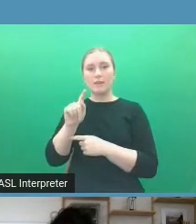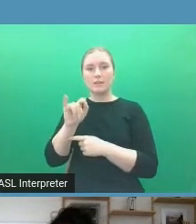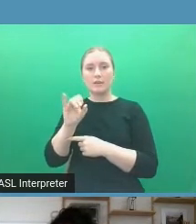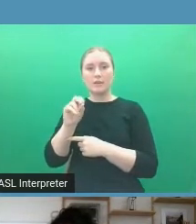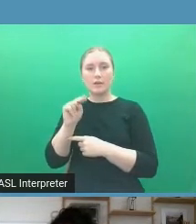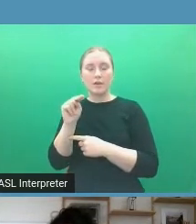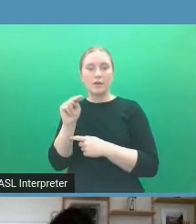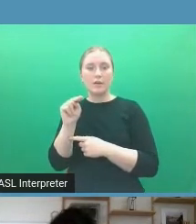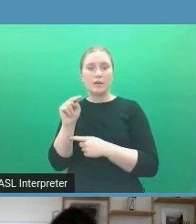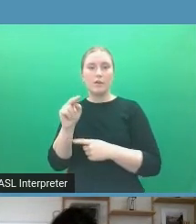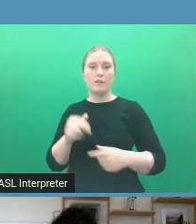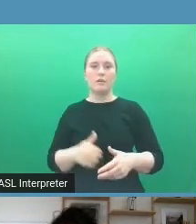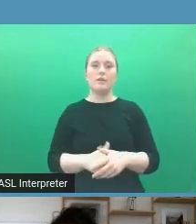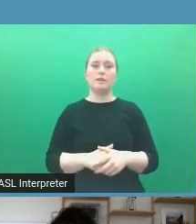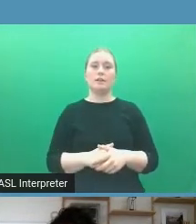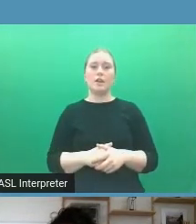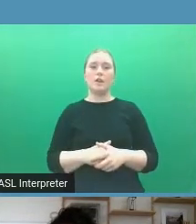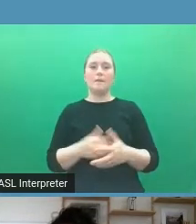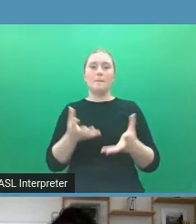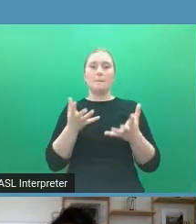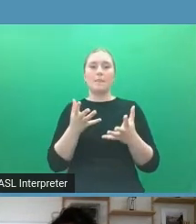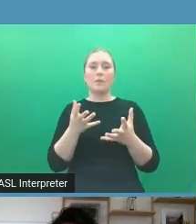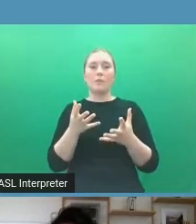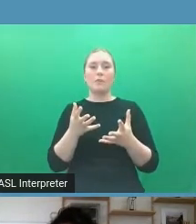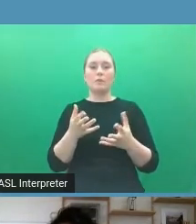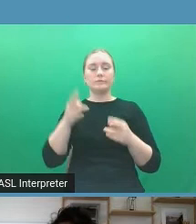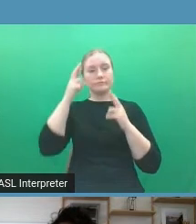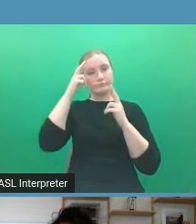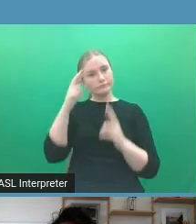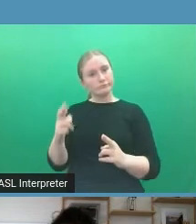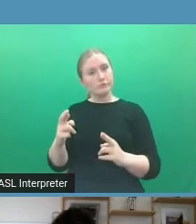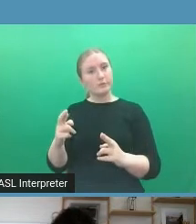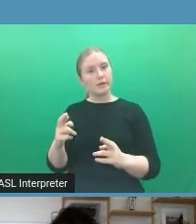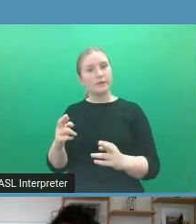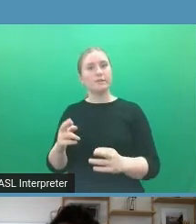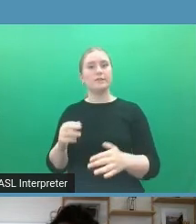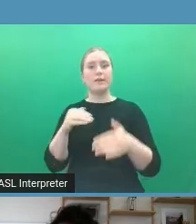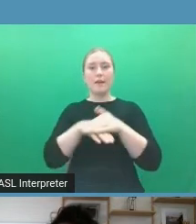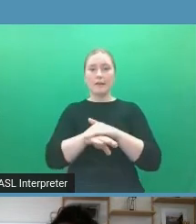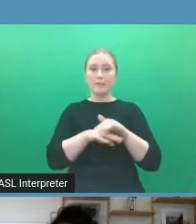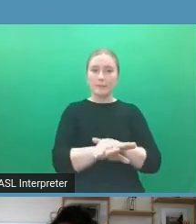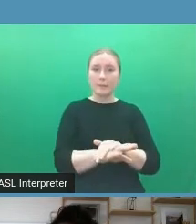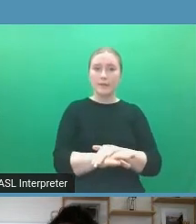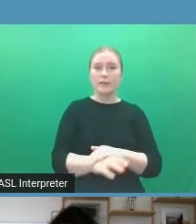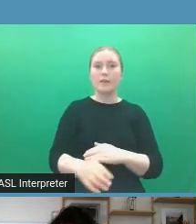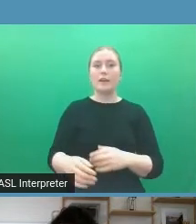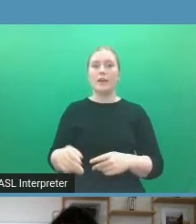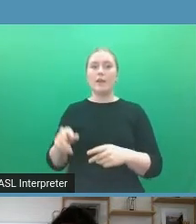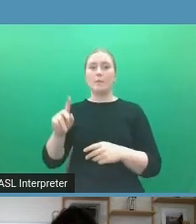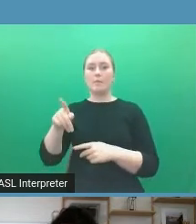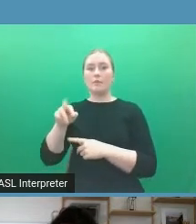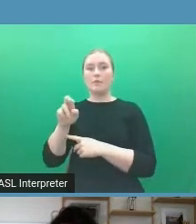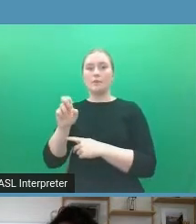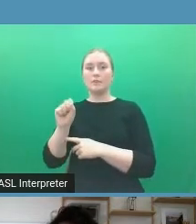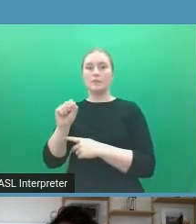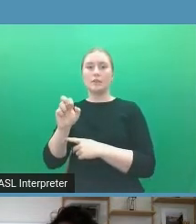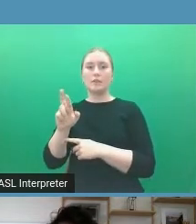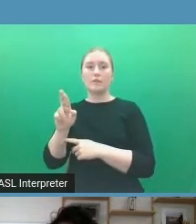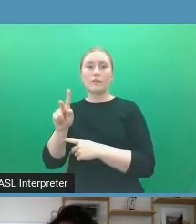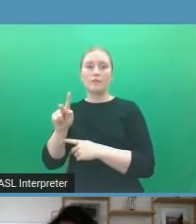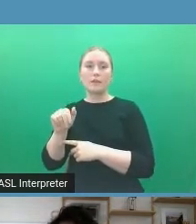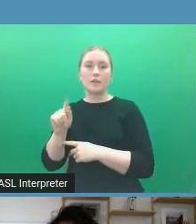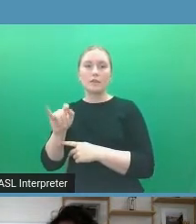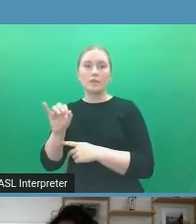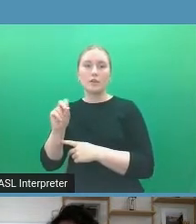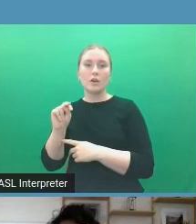and also facilitate accessibility. So providing clear messaging and communication with the staff